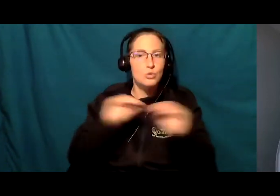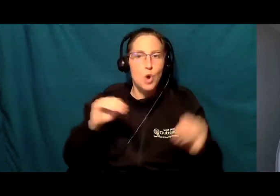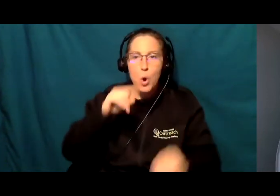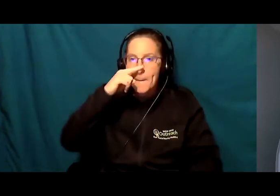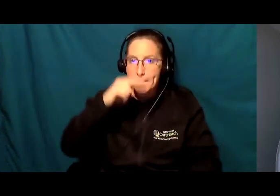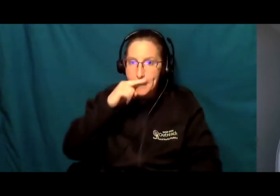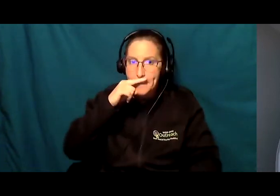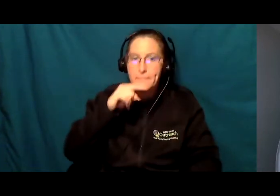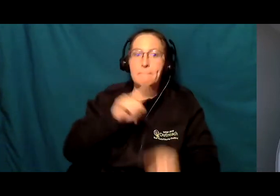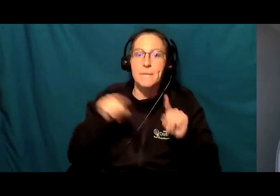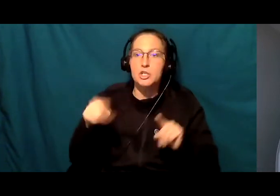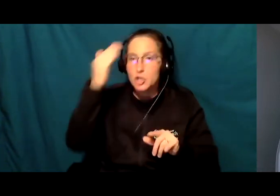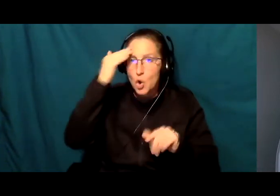knows the birds fly now.